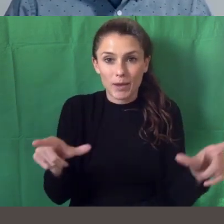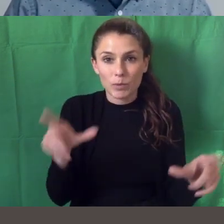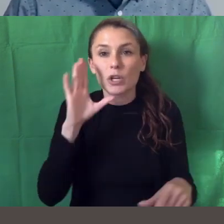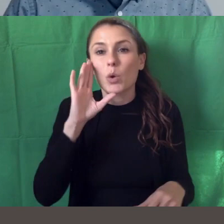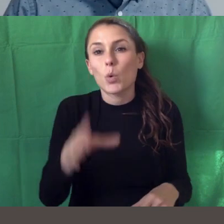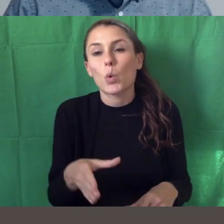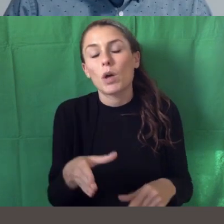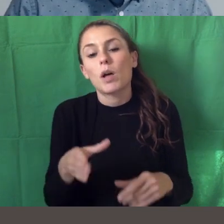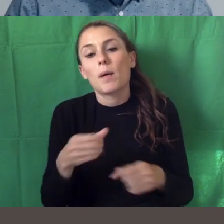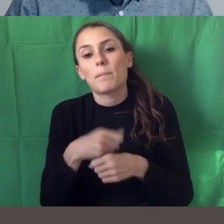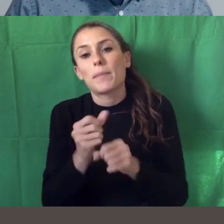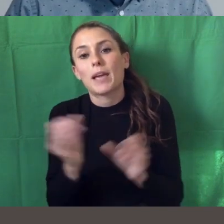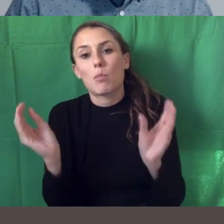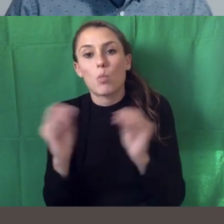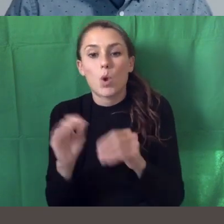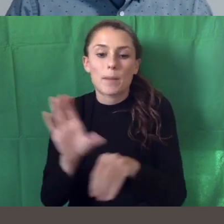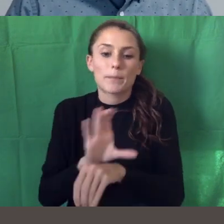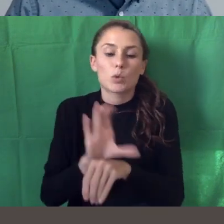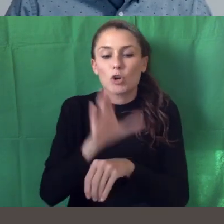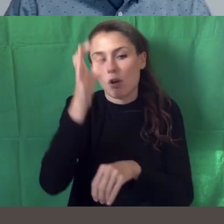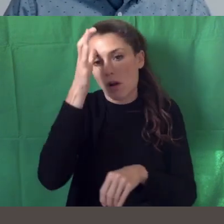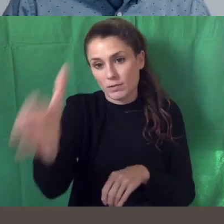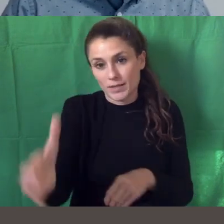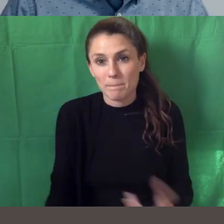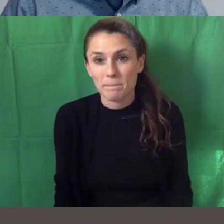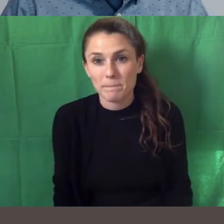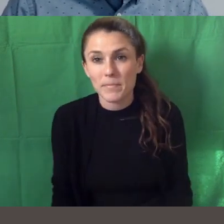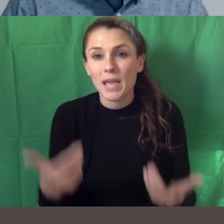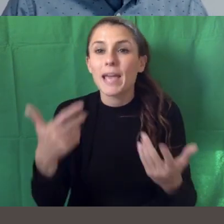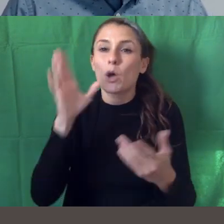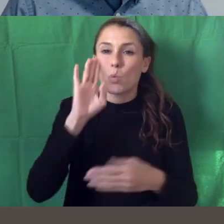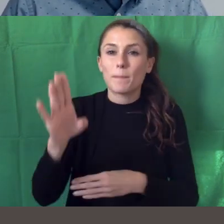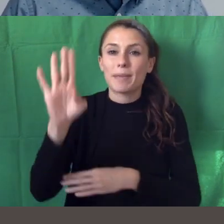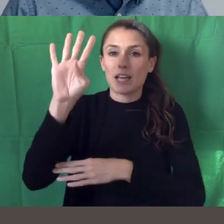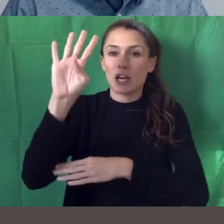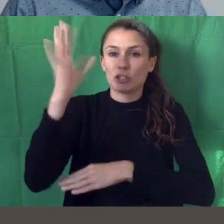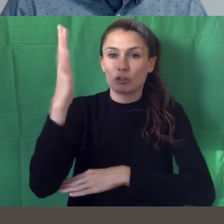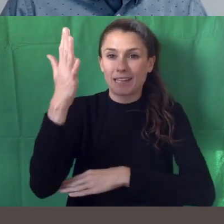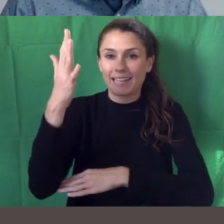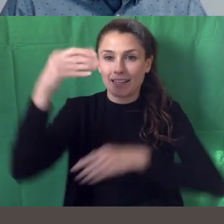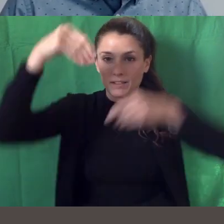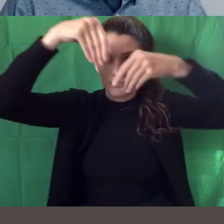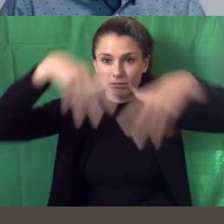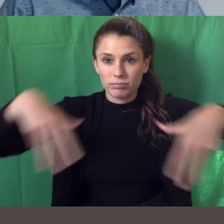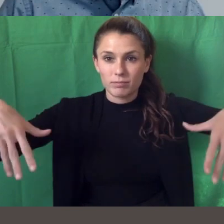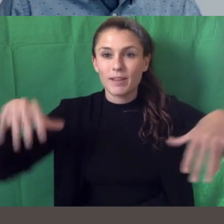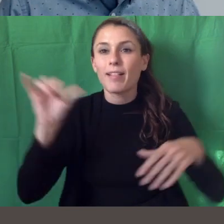it's going to put it in a much more computer concept, a tree, specifically a syntax tree.